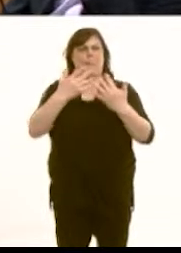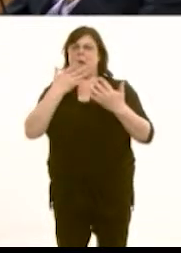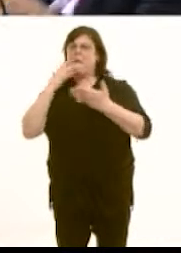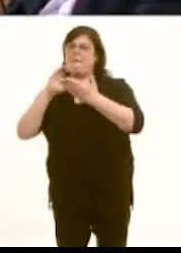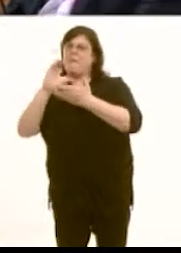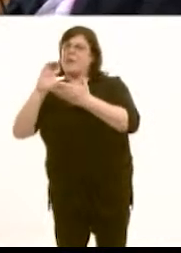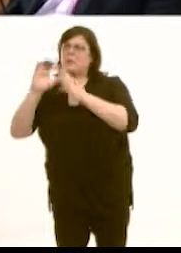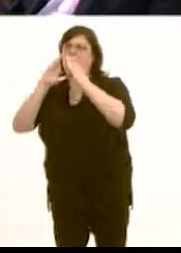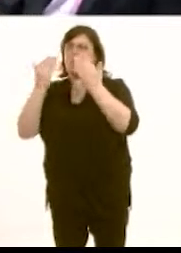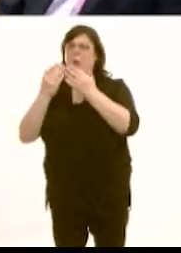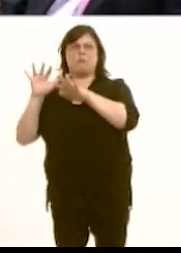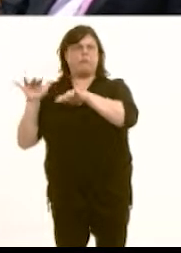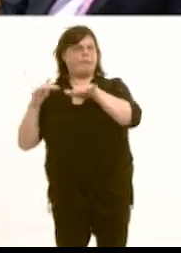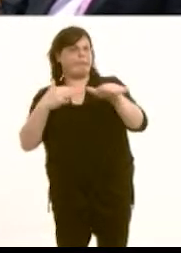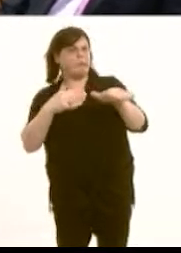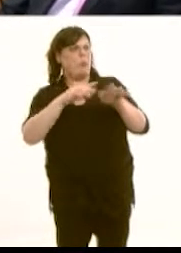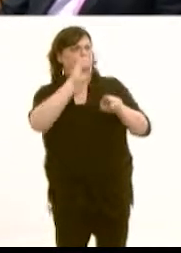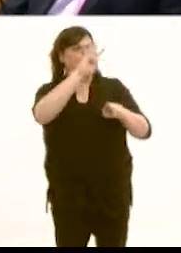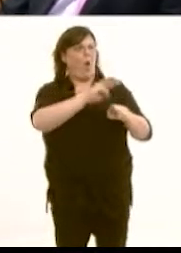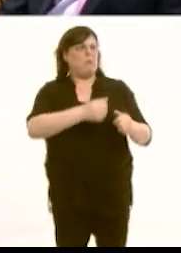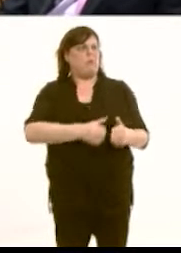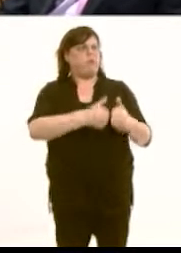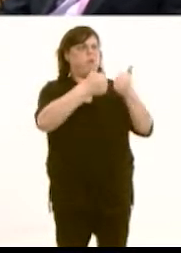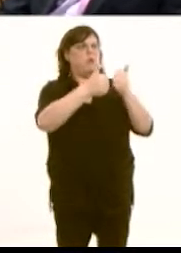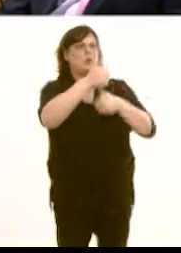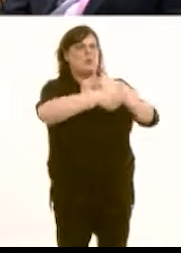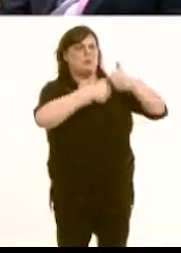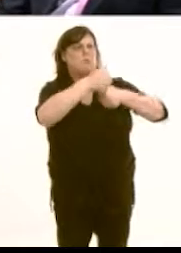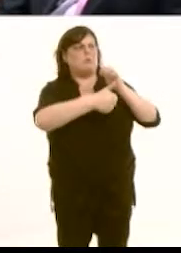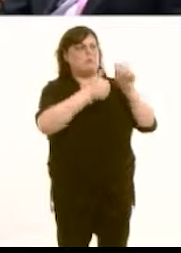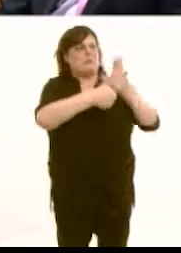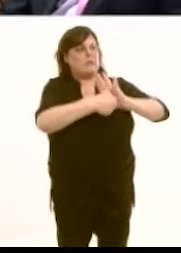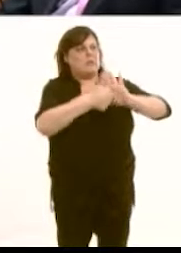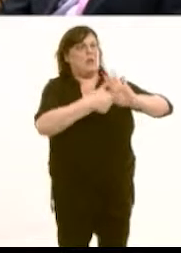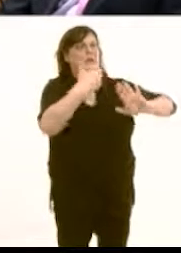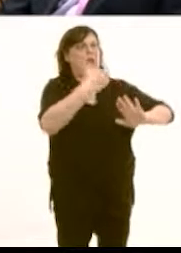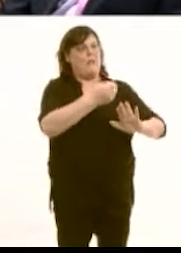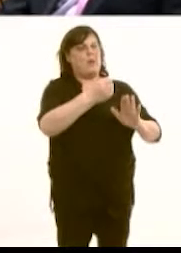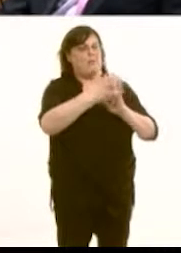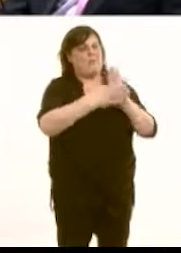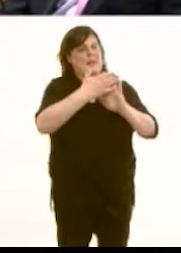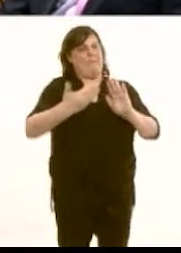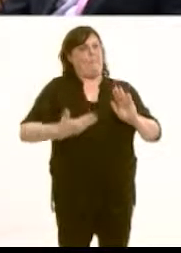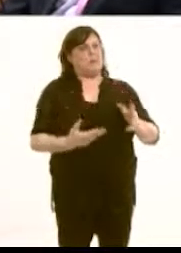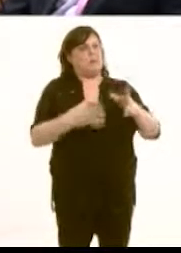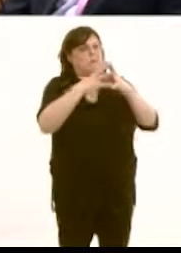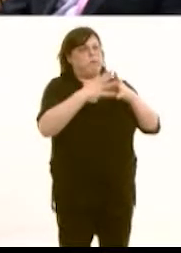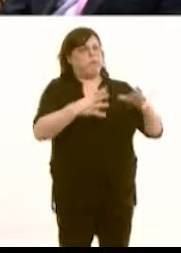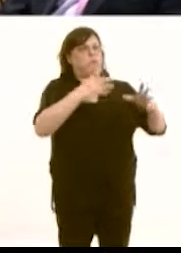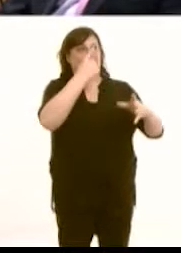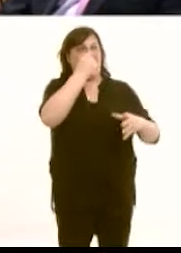the world as the sort of people who can provide the skills that are needed for those companies to prosper. Y Llywydd / The Presiding Officer: Keith Davies.